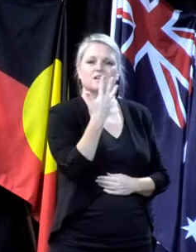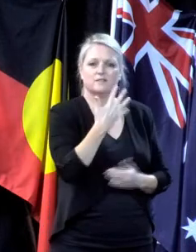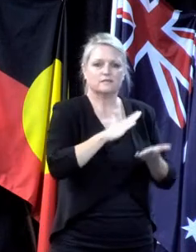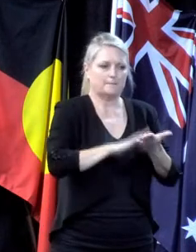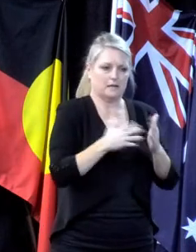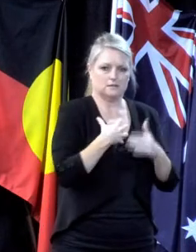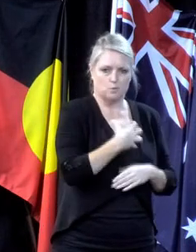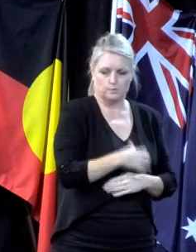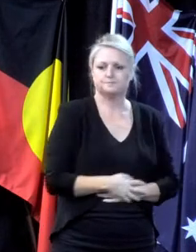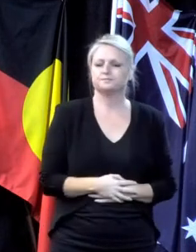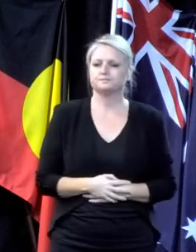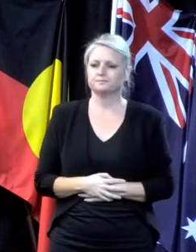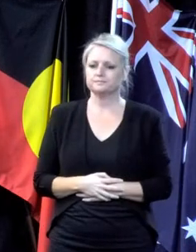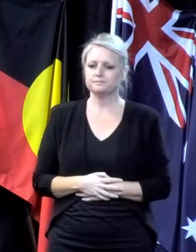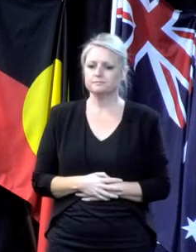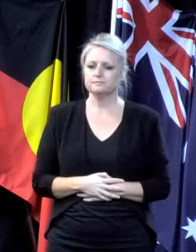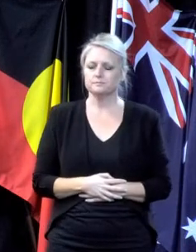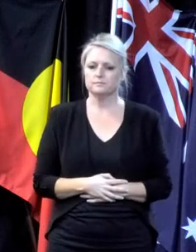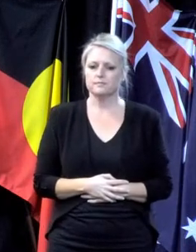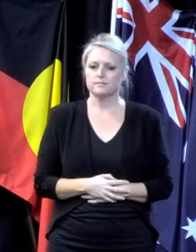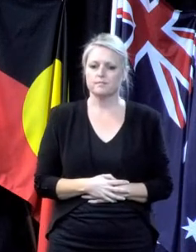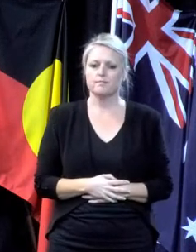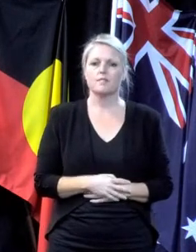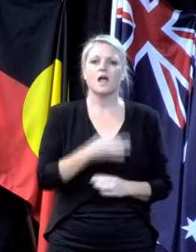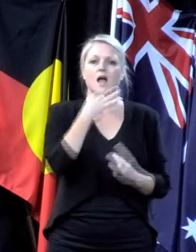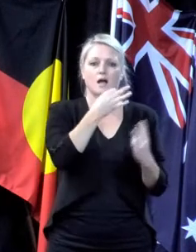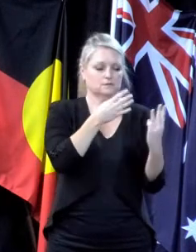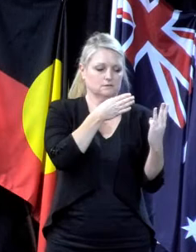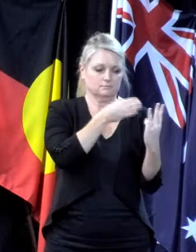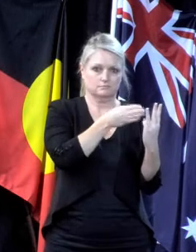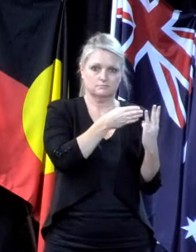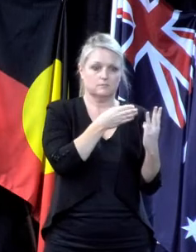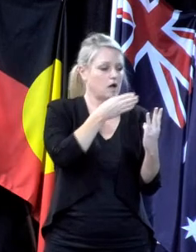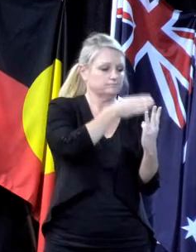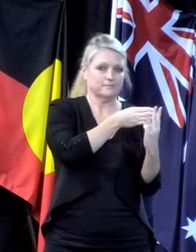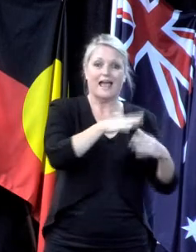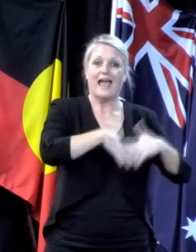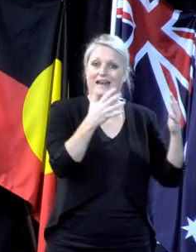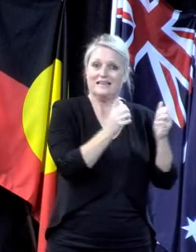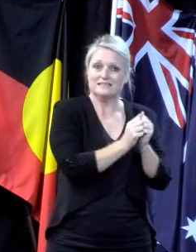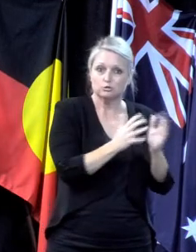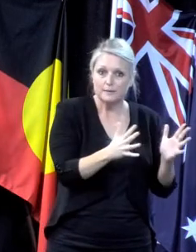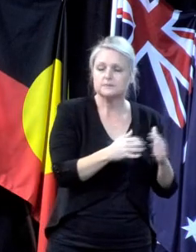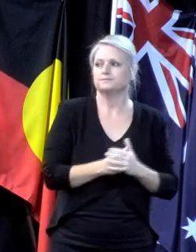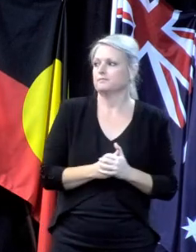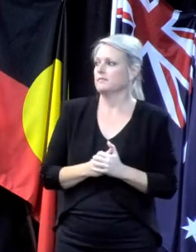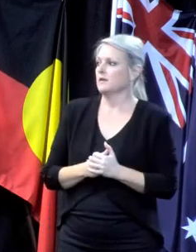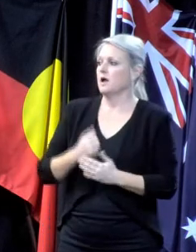And, Ms Kauppila, any dissent or agreed... We have a process and we acknowledge that